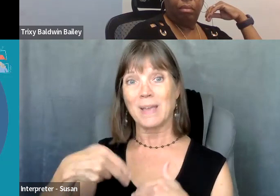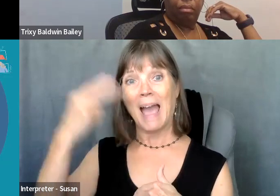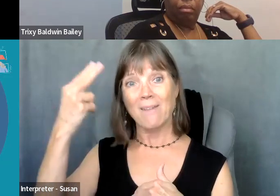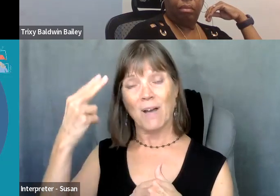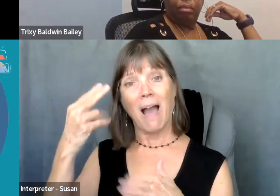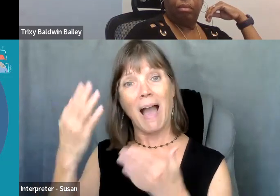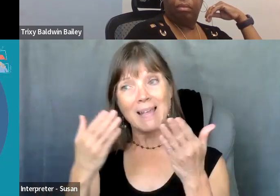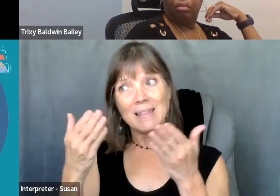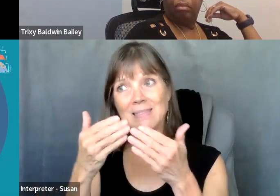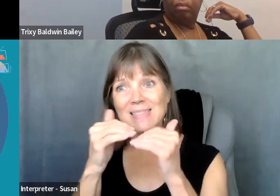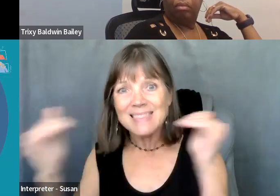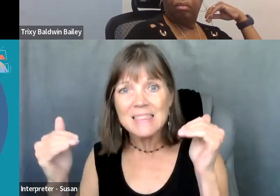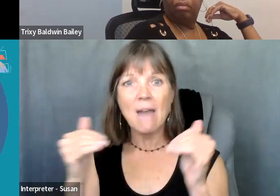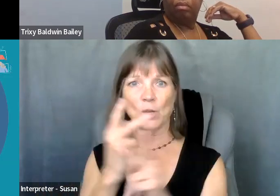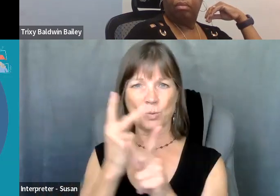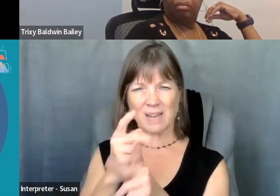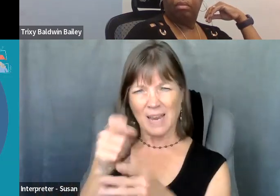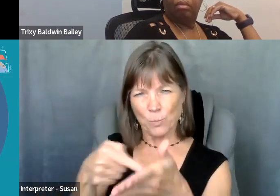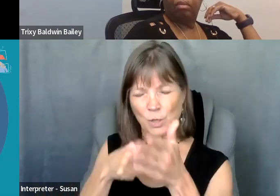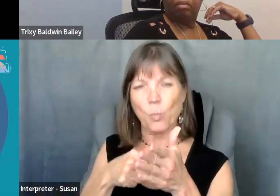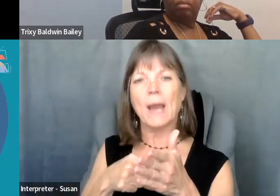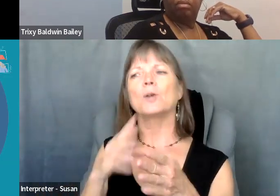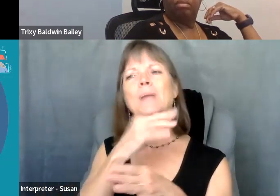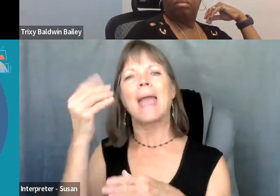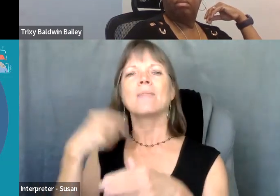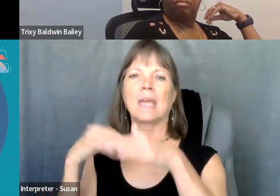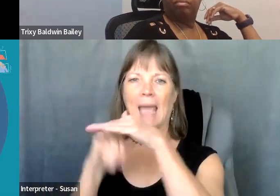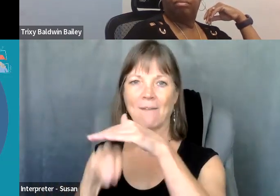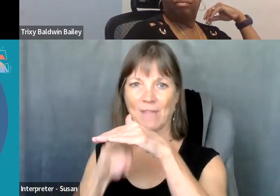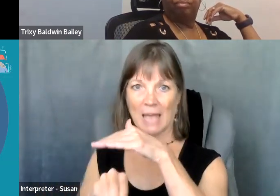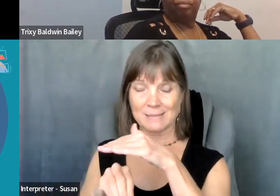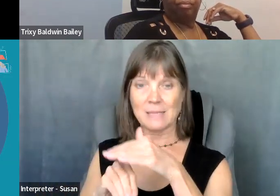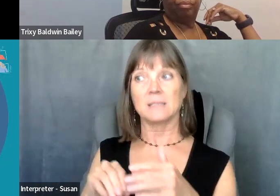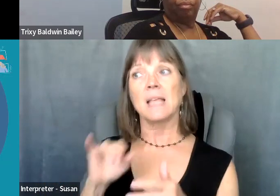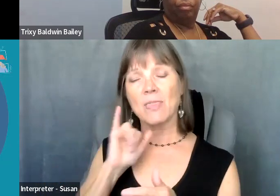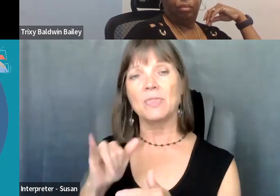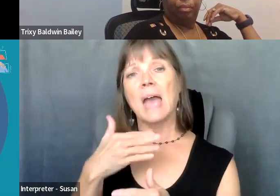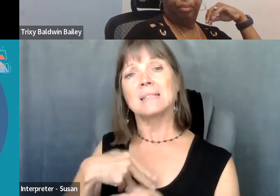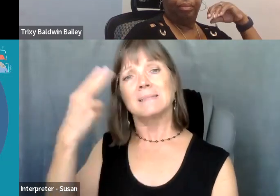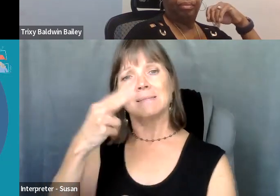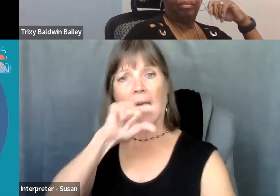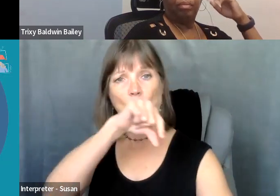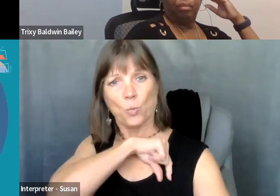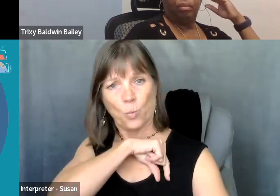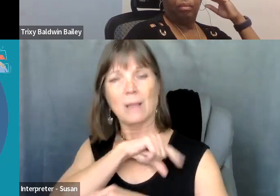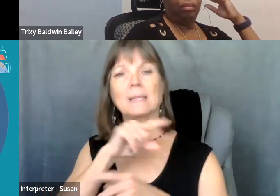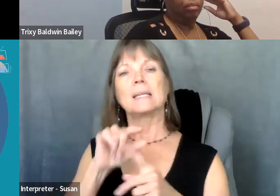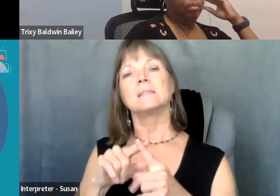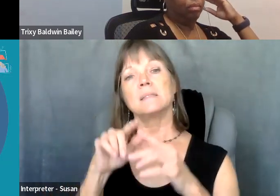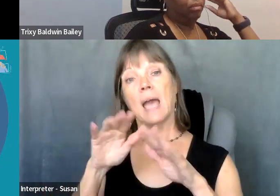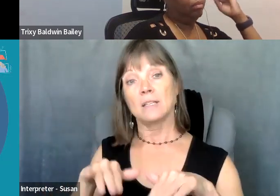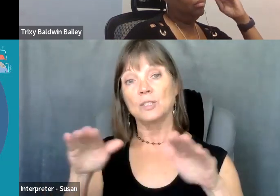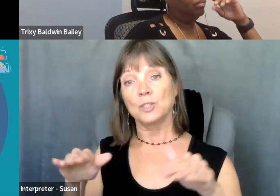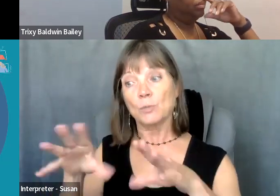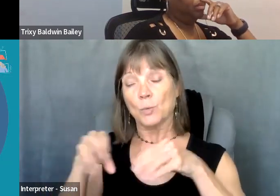Kelly Crosbie (she/her): and that the service is provided in that higher level of care or high quality and giving us the kind of outcomes we want. So kids are getting great outcomes.